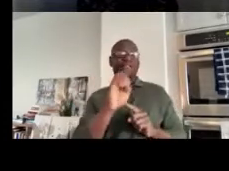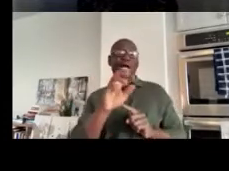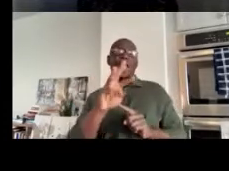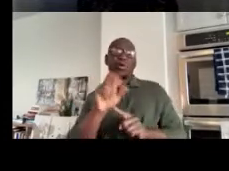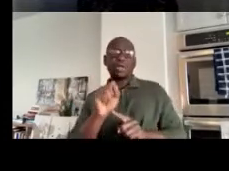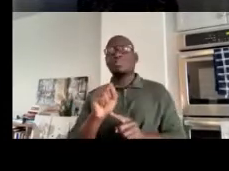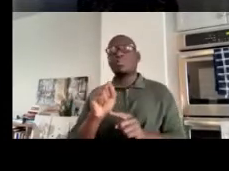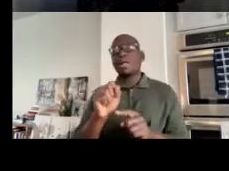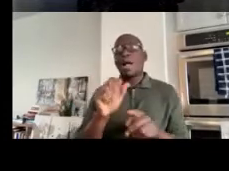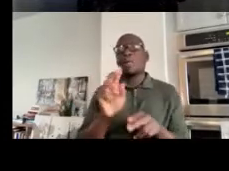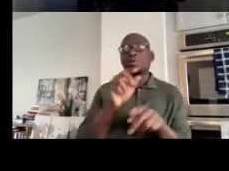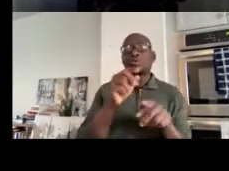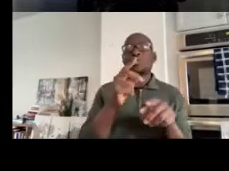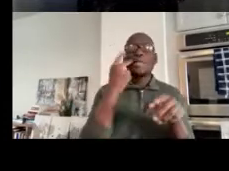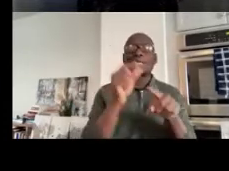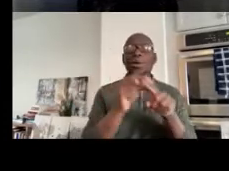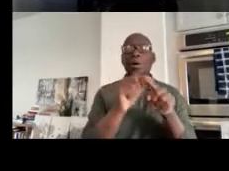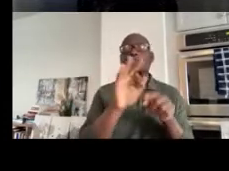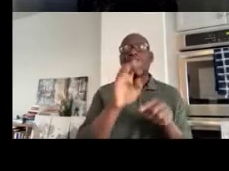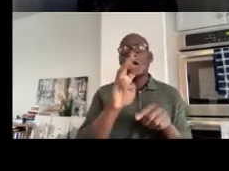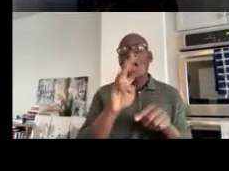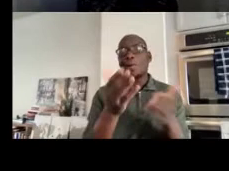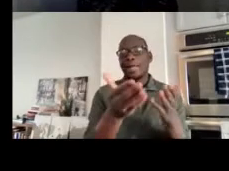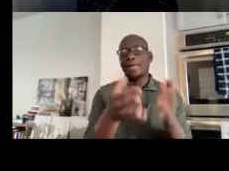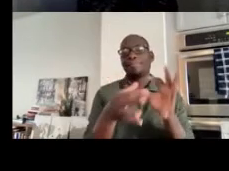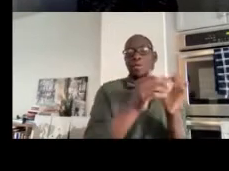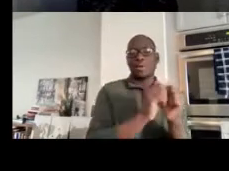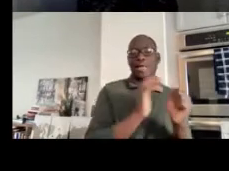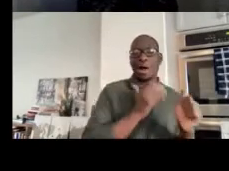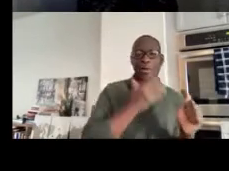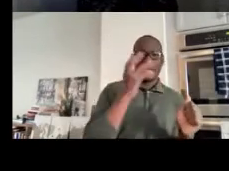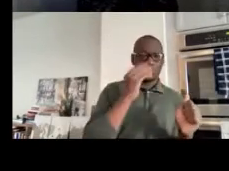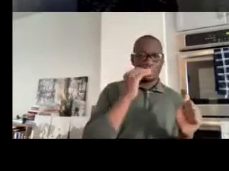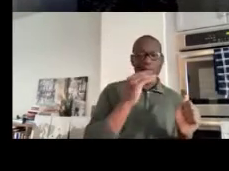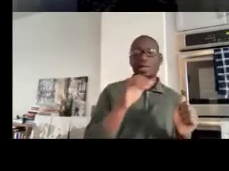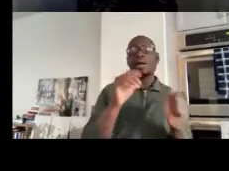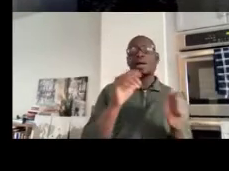your students are. In our situation, the Fellows, and I'll see the word Fellows and you'll see that